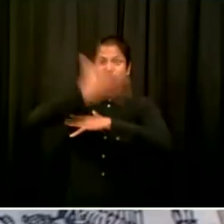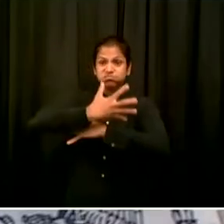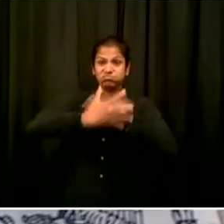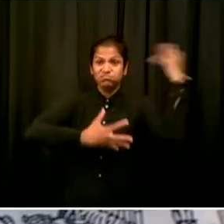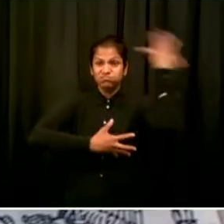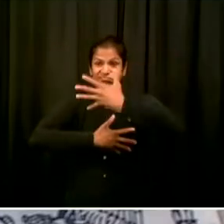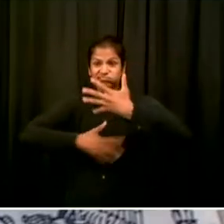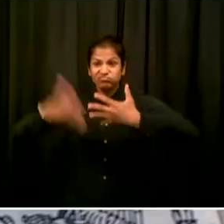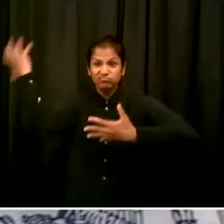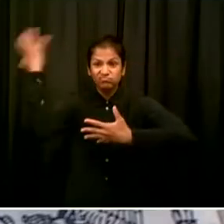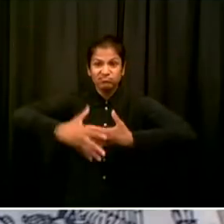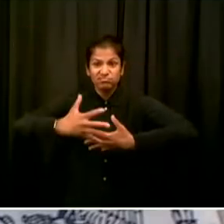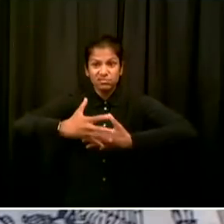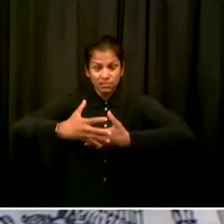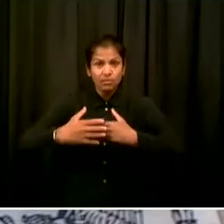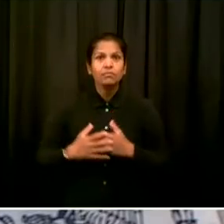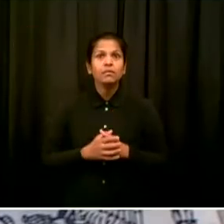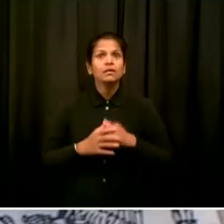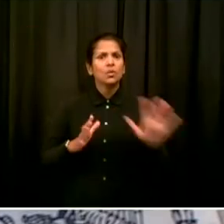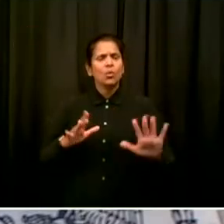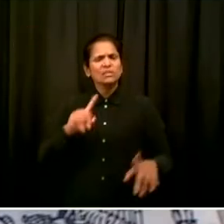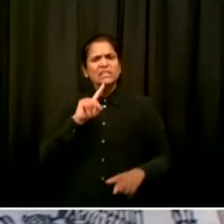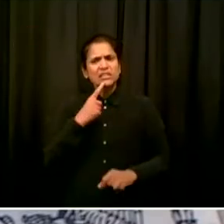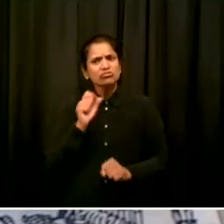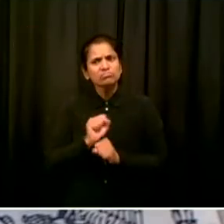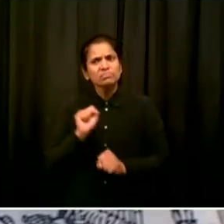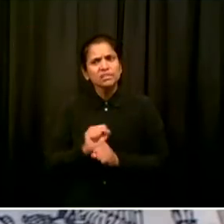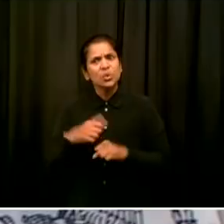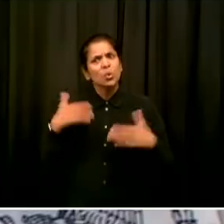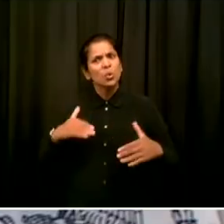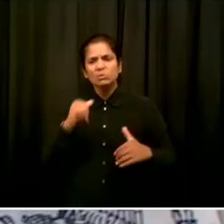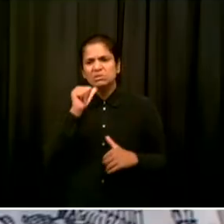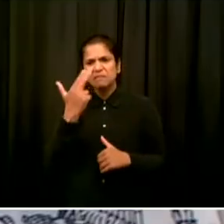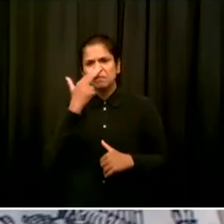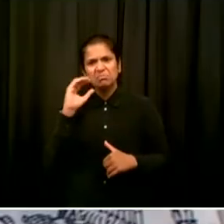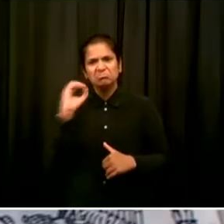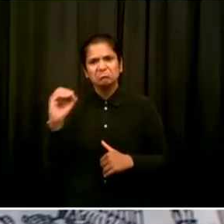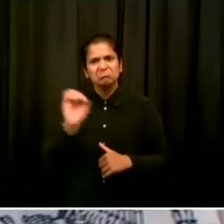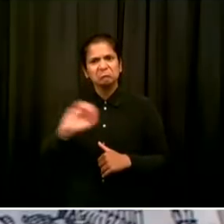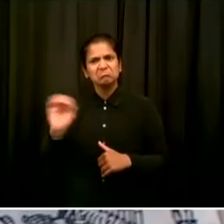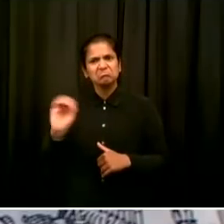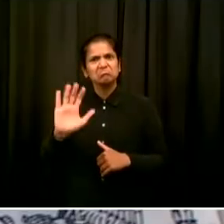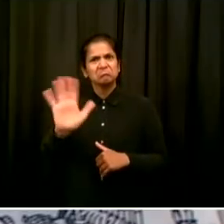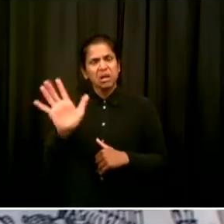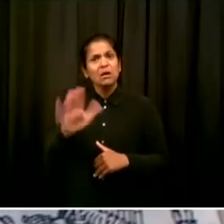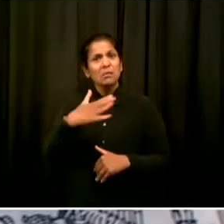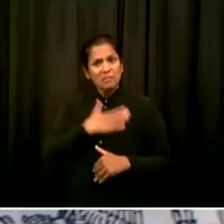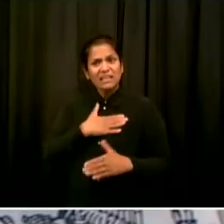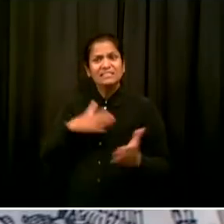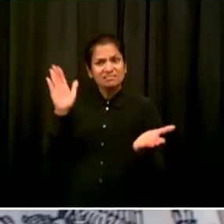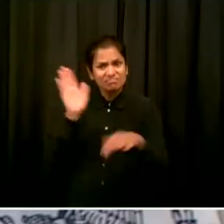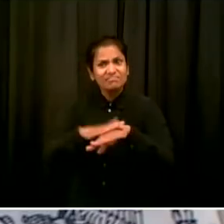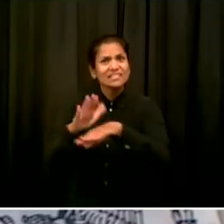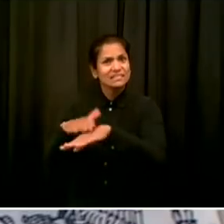THROUGH OUR NEIGHBORHOOD, IT TORE SIDIN GOFF MY HOUSE, RCA S WERE DAMAGED FROM FALLING 3